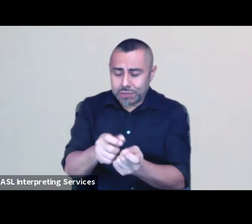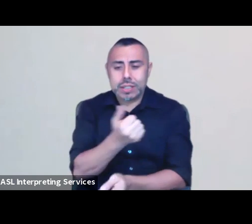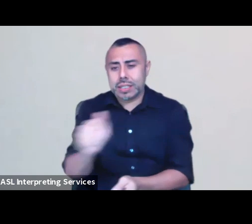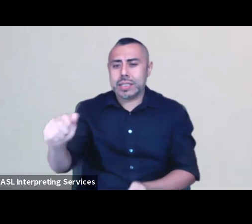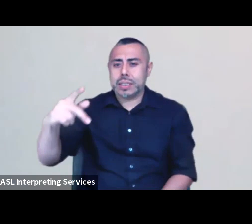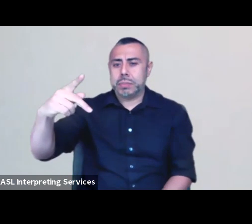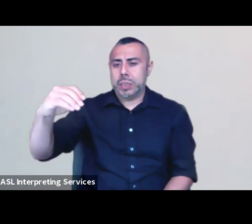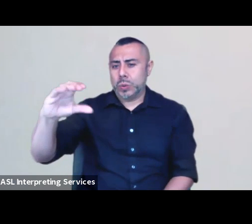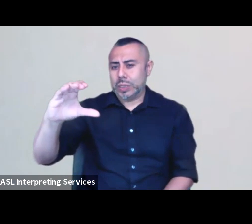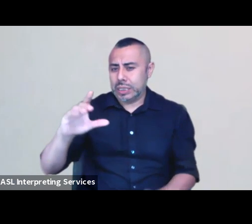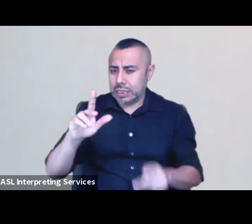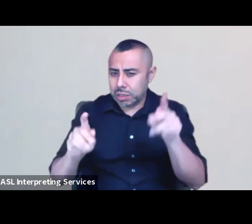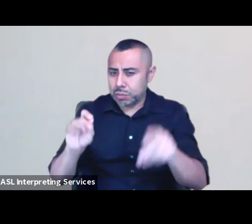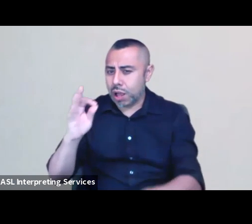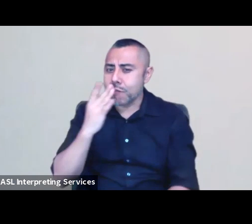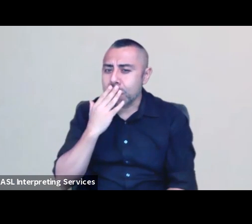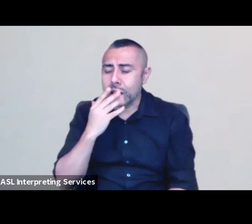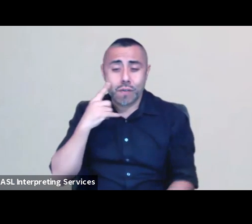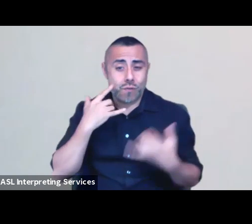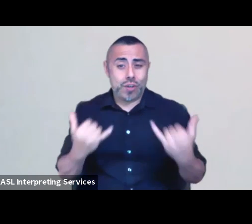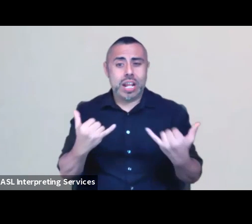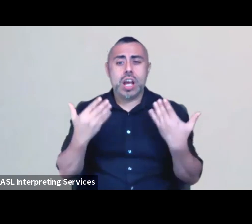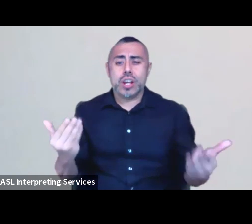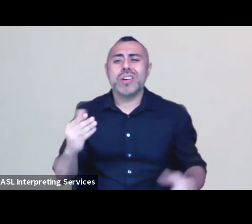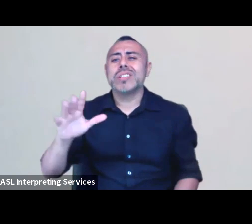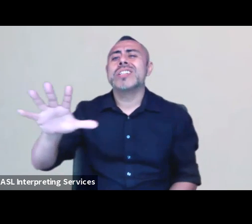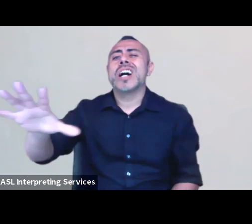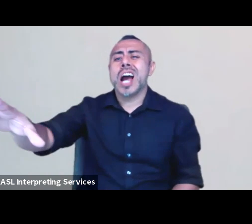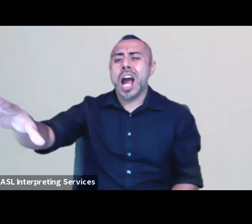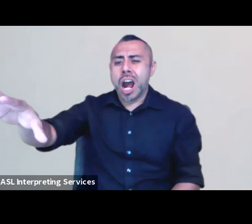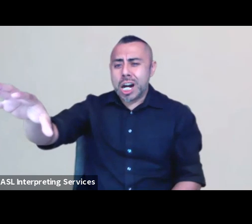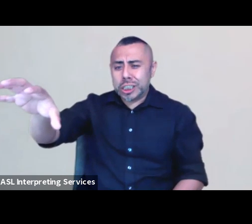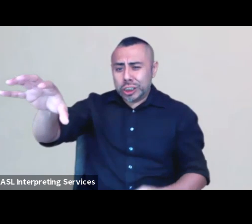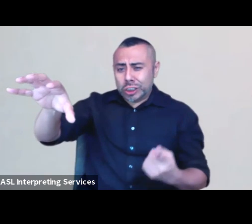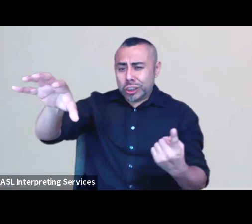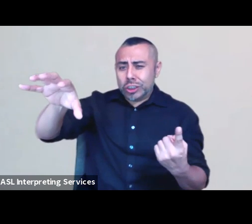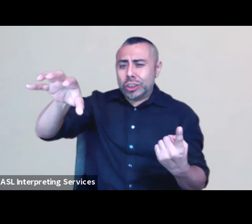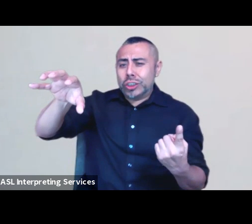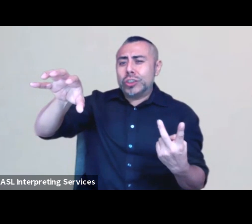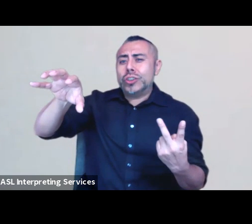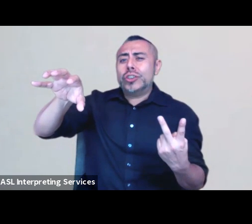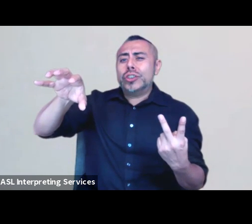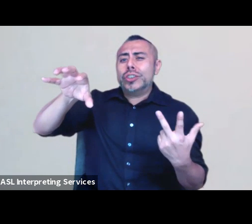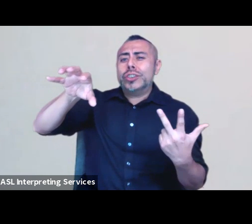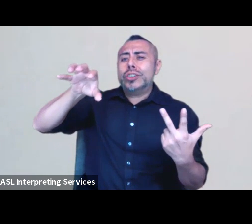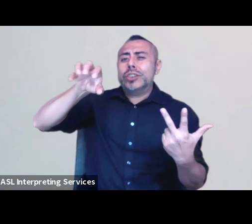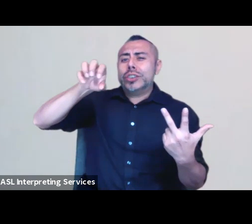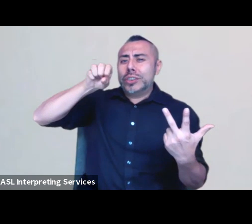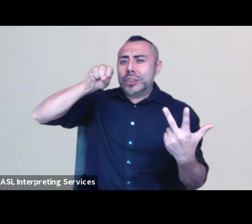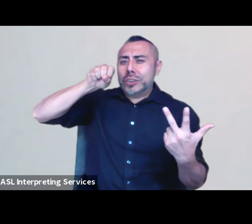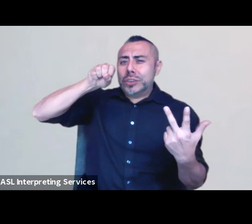So we can go ahead and inhale, one, two, three, four, five.